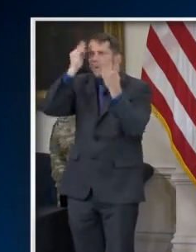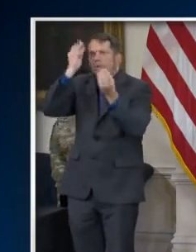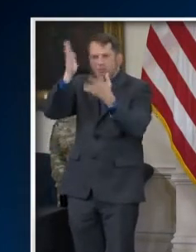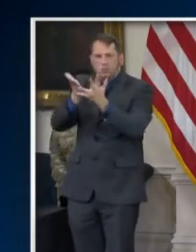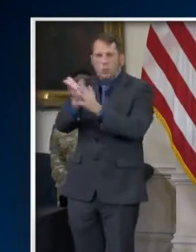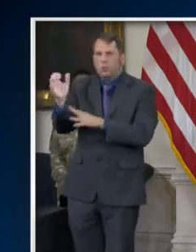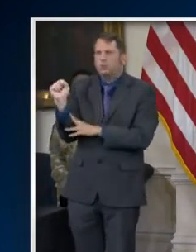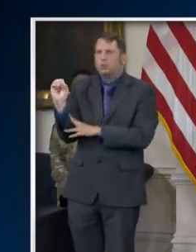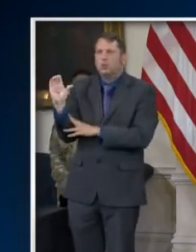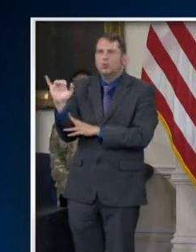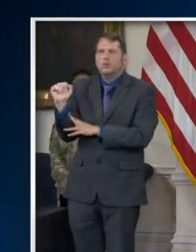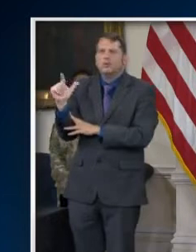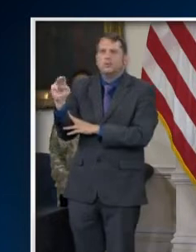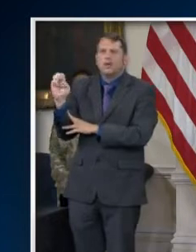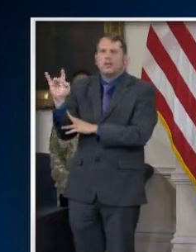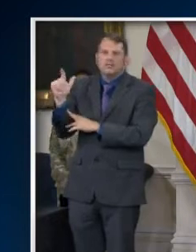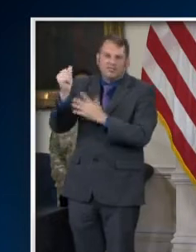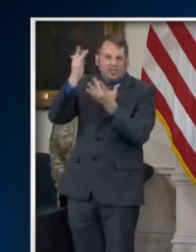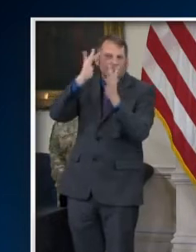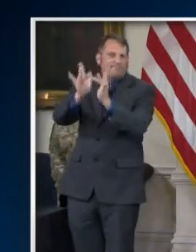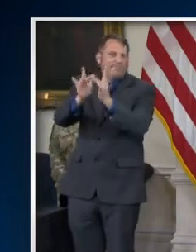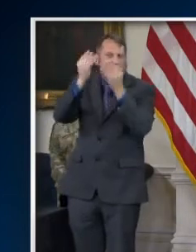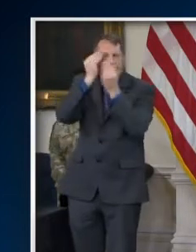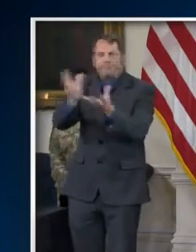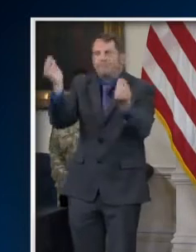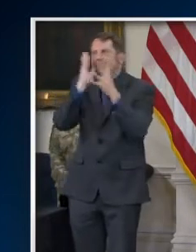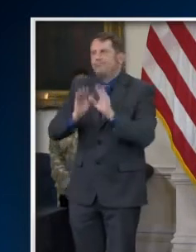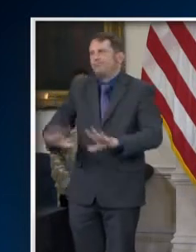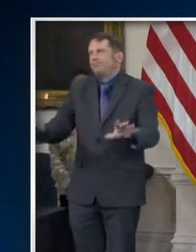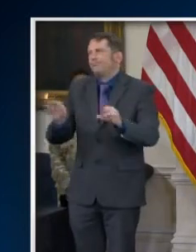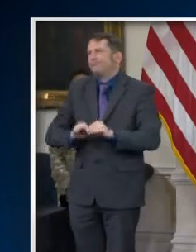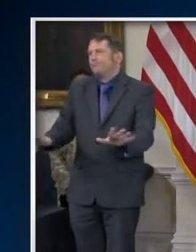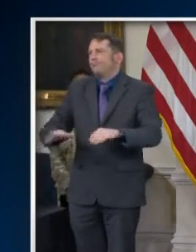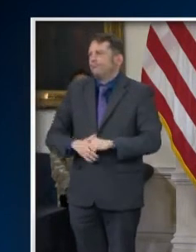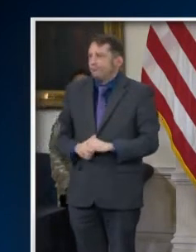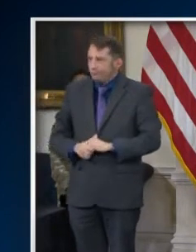MEDIA, AND AD CAMPAIGNS TO ENSURE WE GET OUR STUDENTS